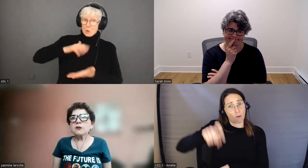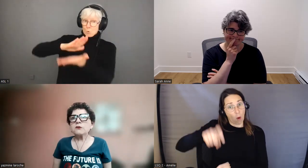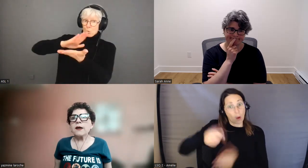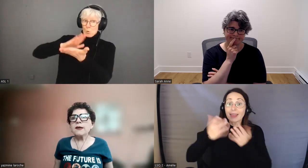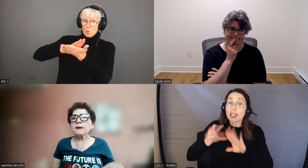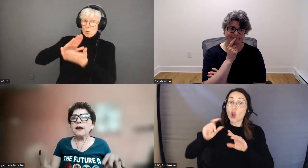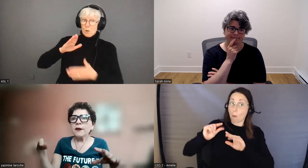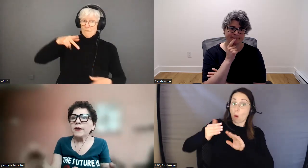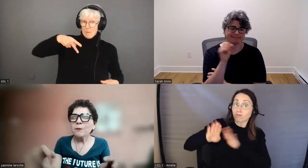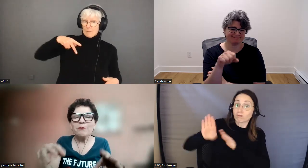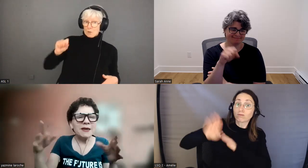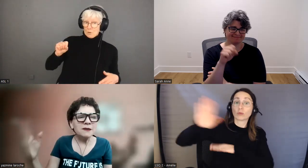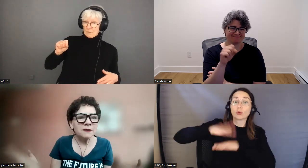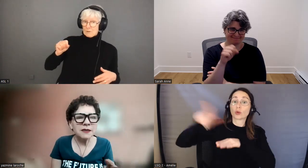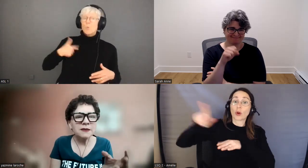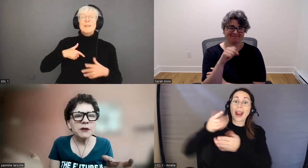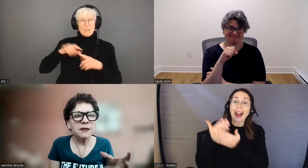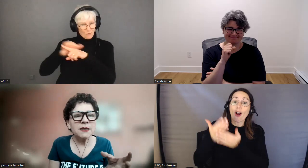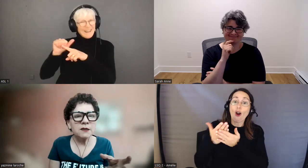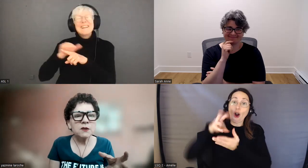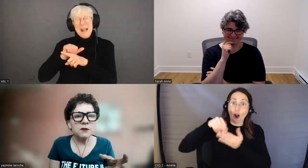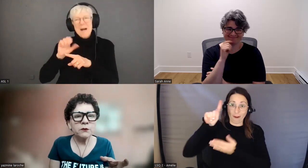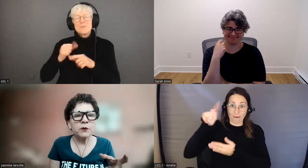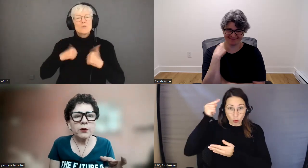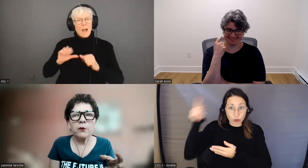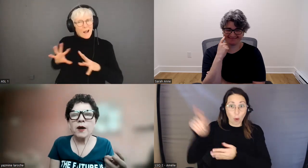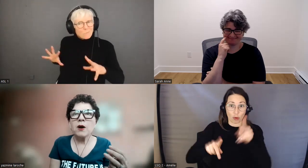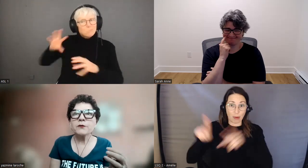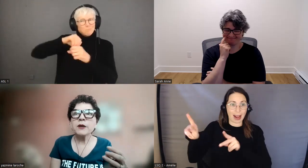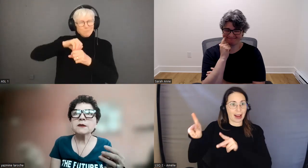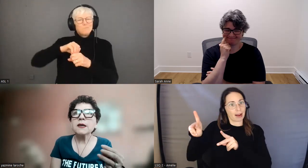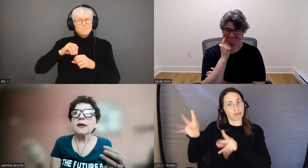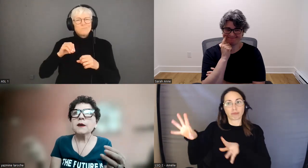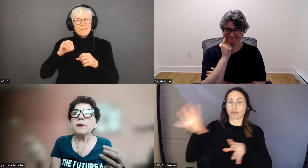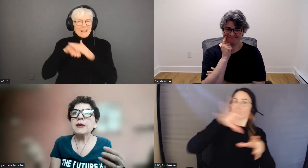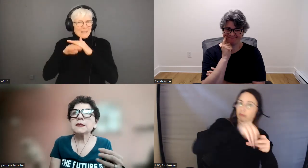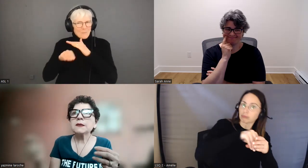to try and uh embed accessibility into their different program offerings but because it's